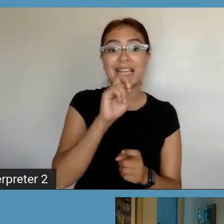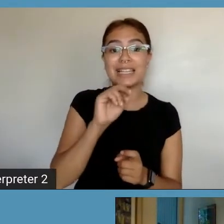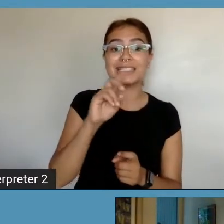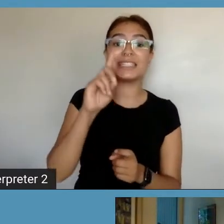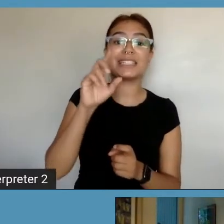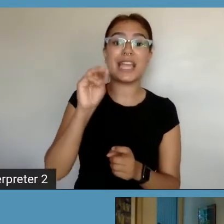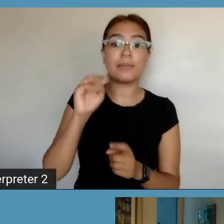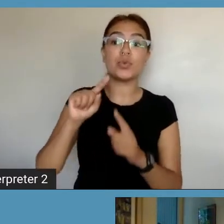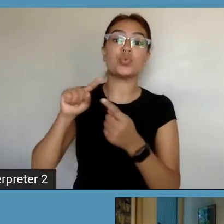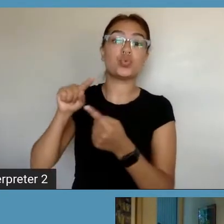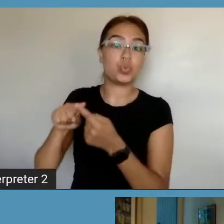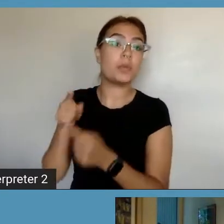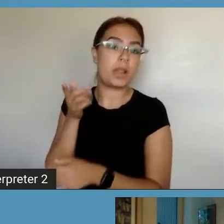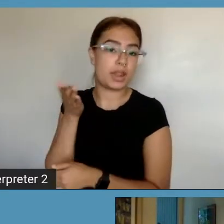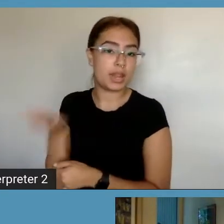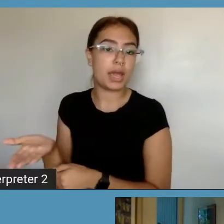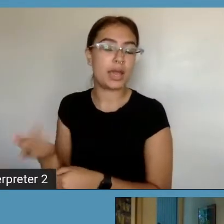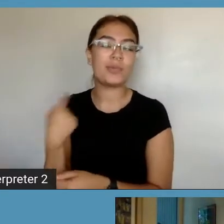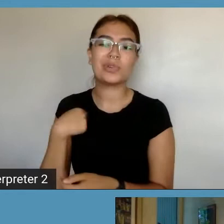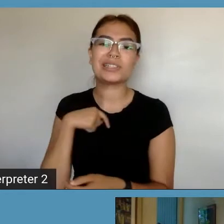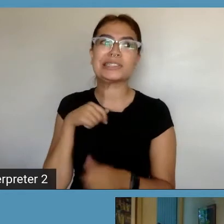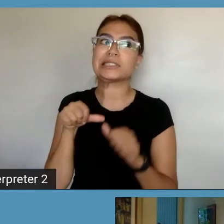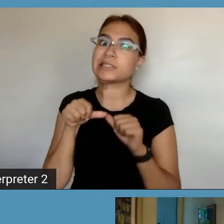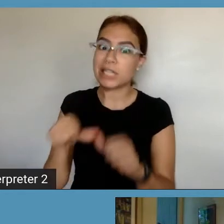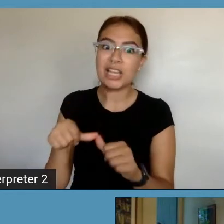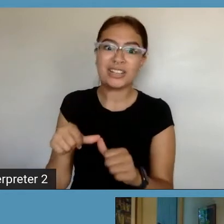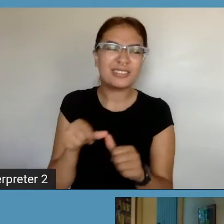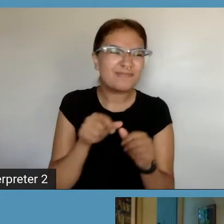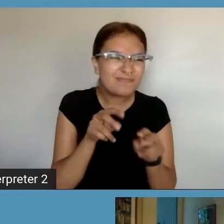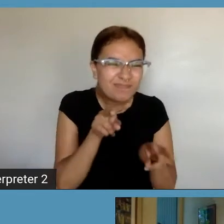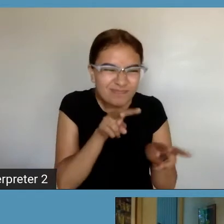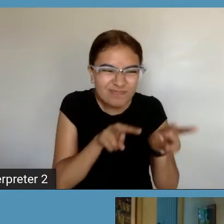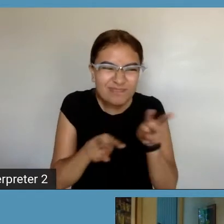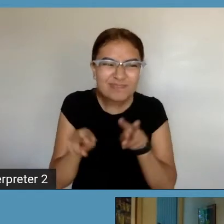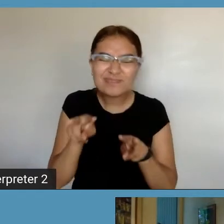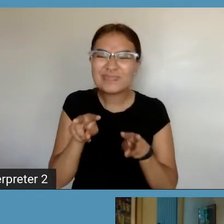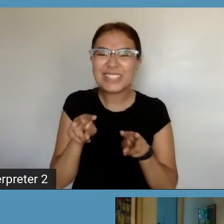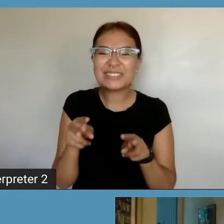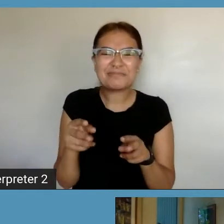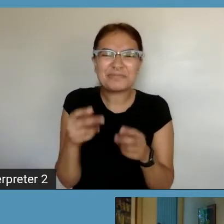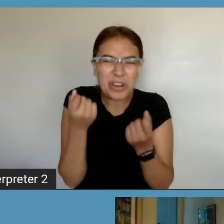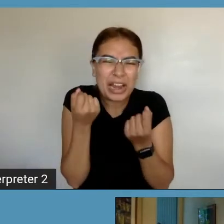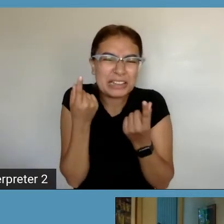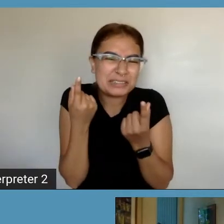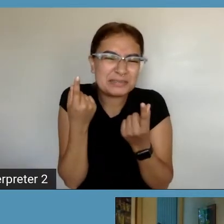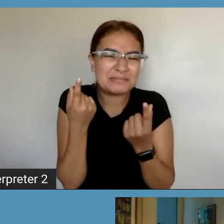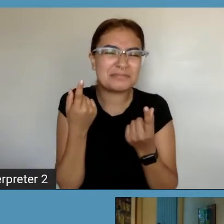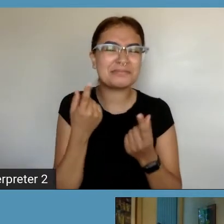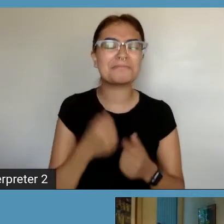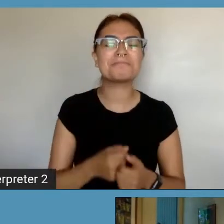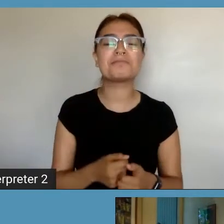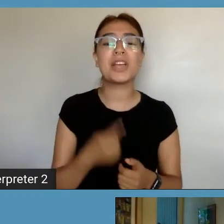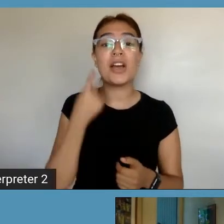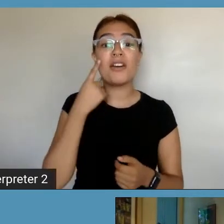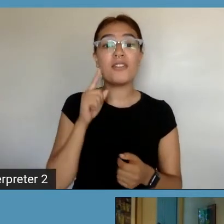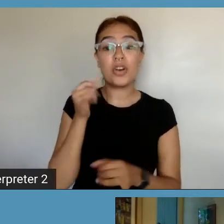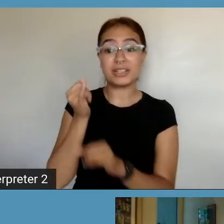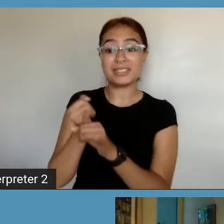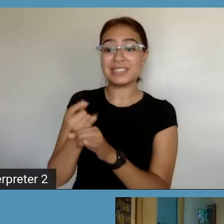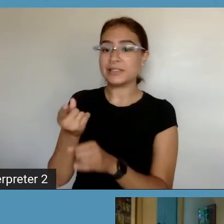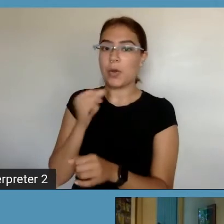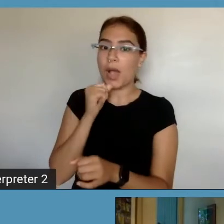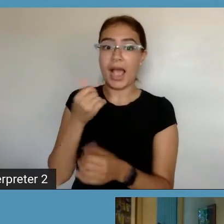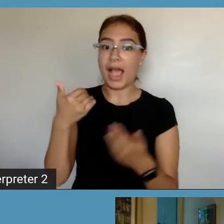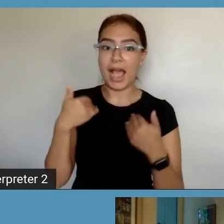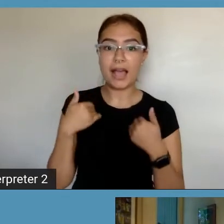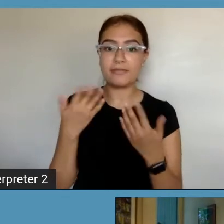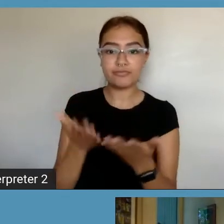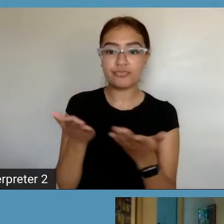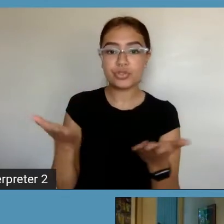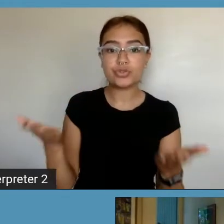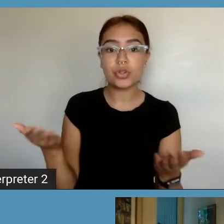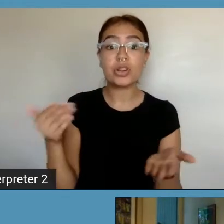out the kinks, we are all trying to figure it out, the industry doesn't have the resources, Omeka, or